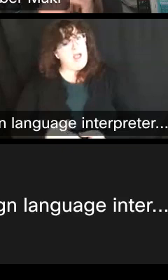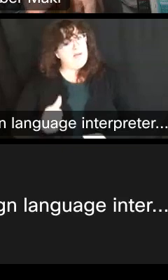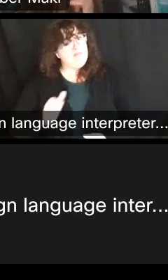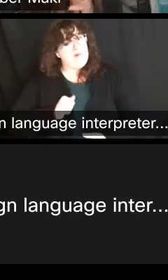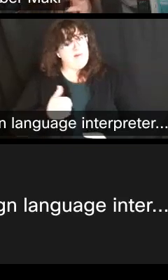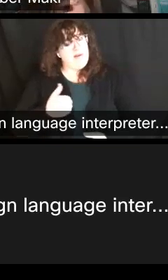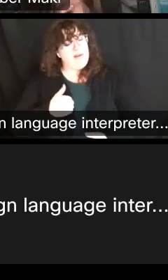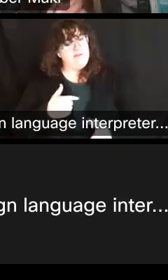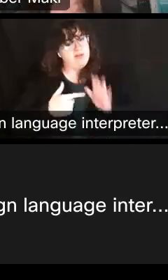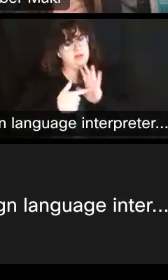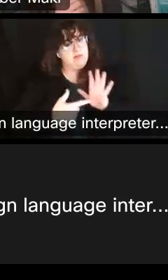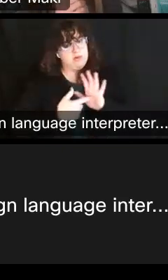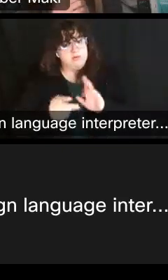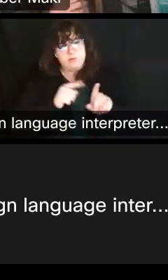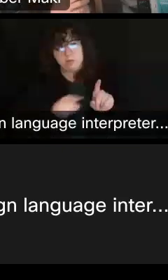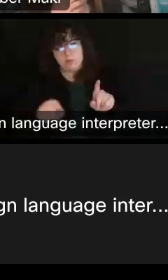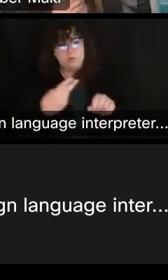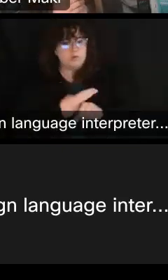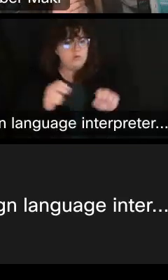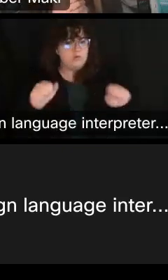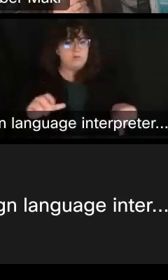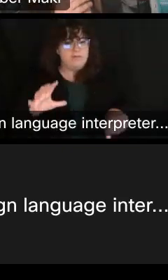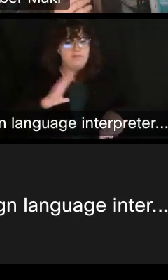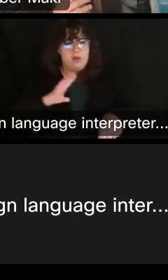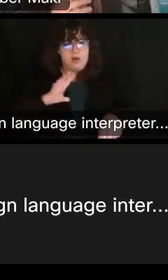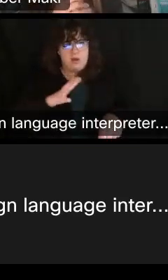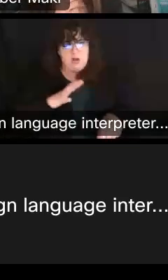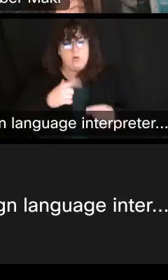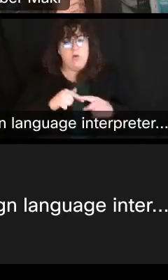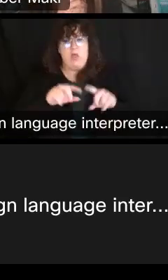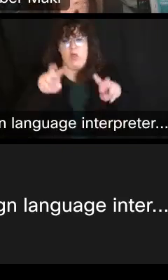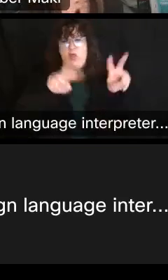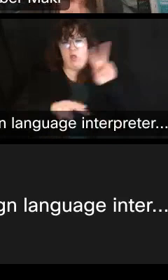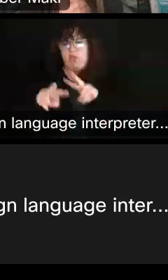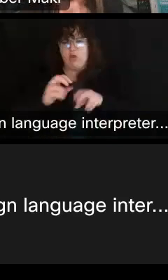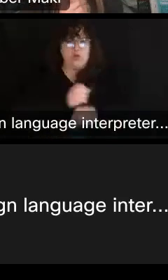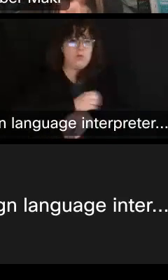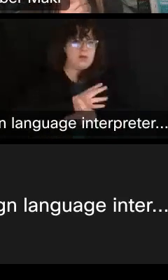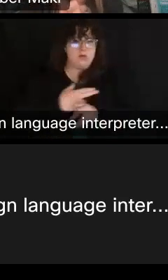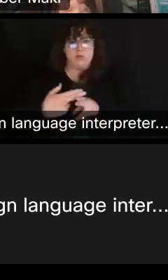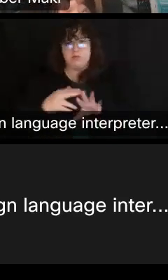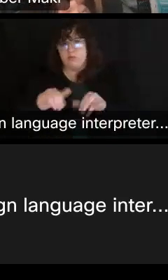are free to use when vetting a crisis respite provider. I actually had a case manager who